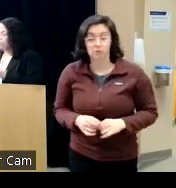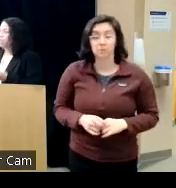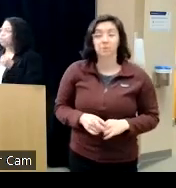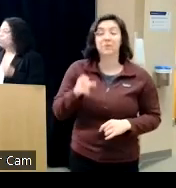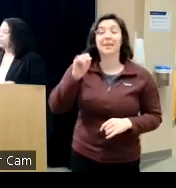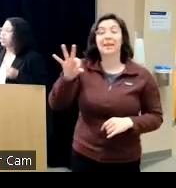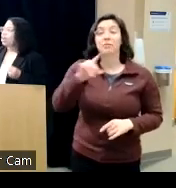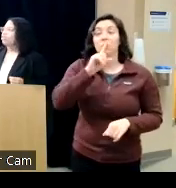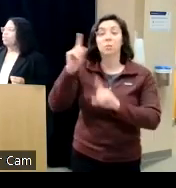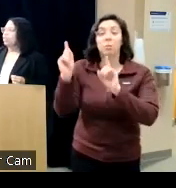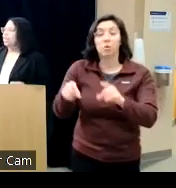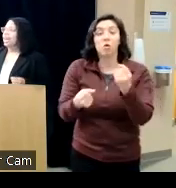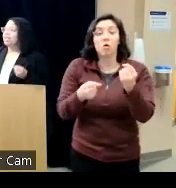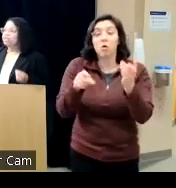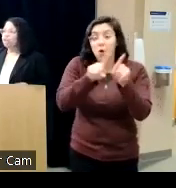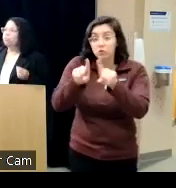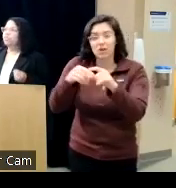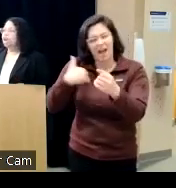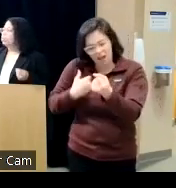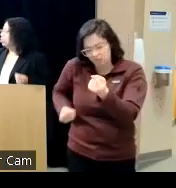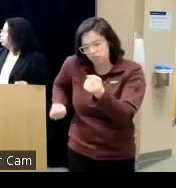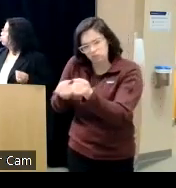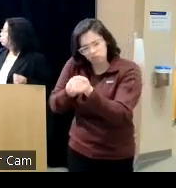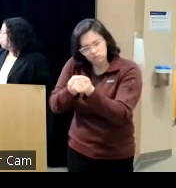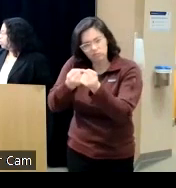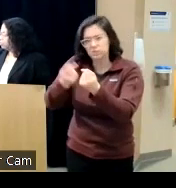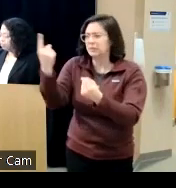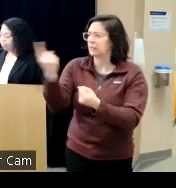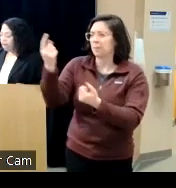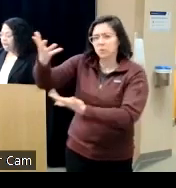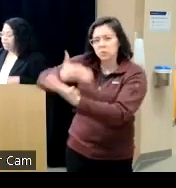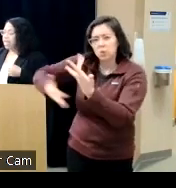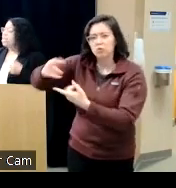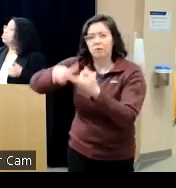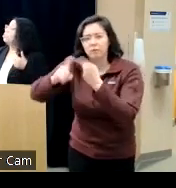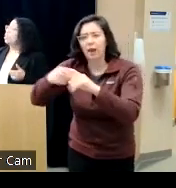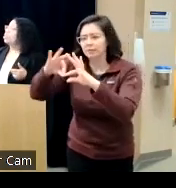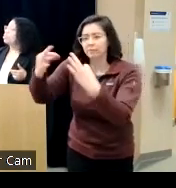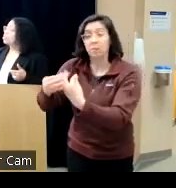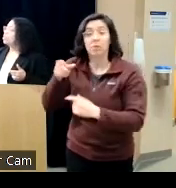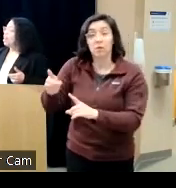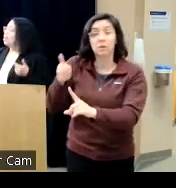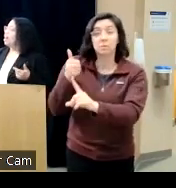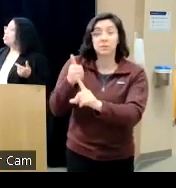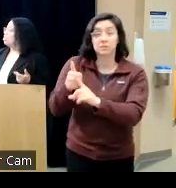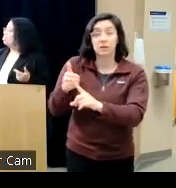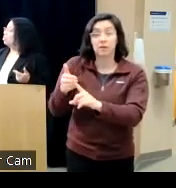if they report it also that they had some type of social support and they themselves had higher